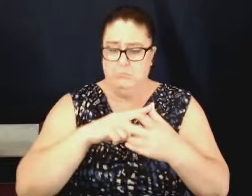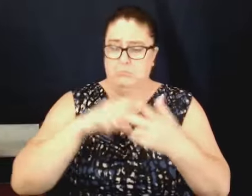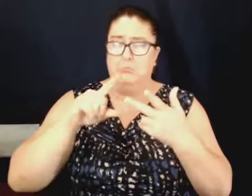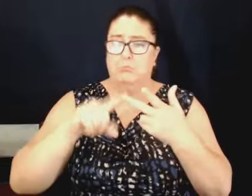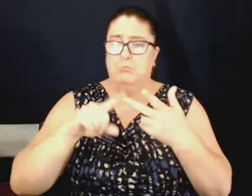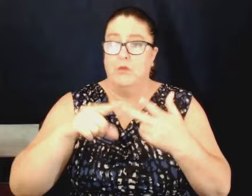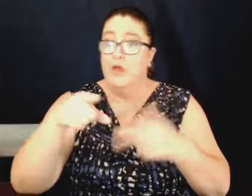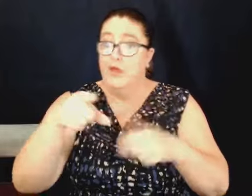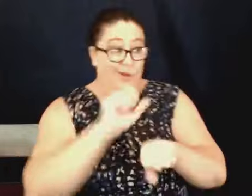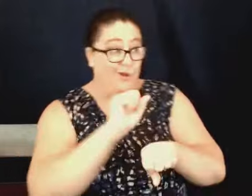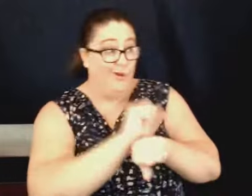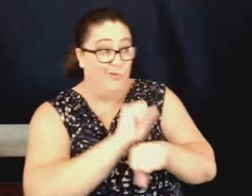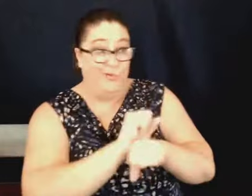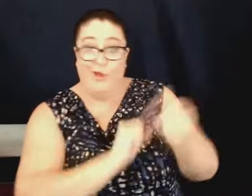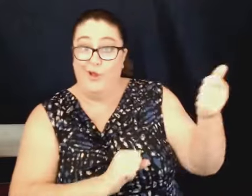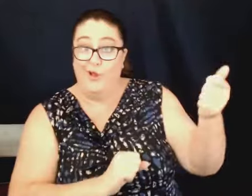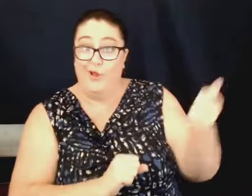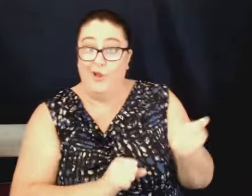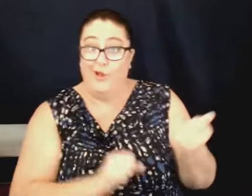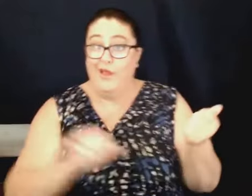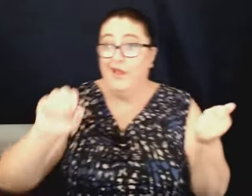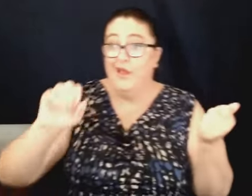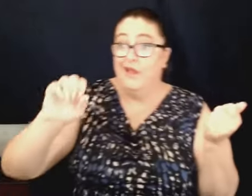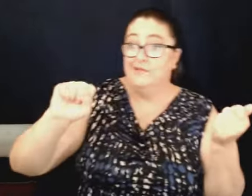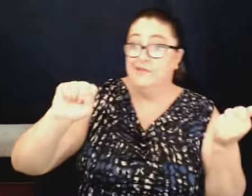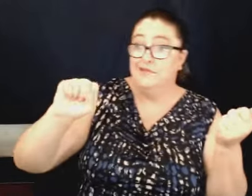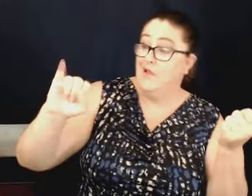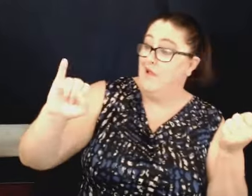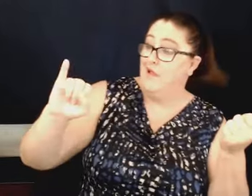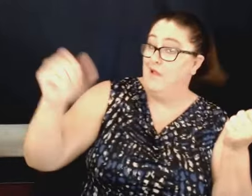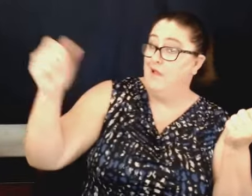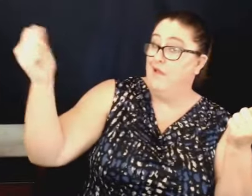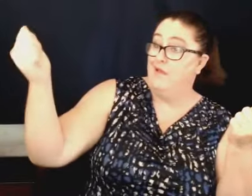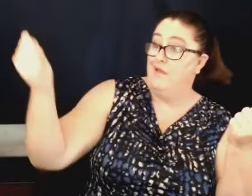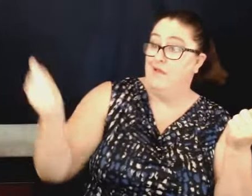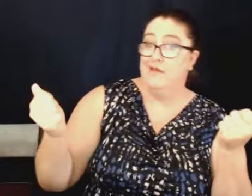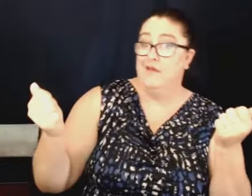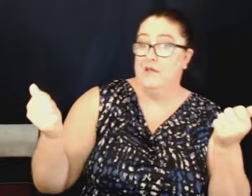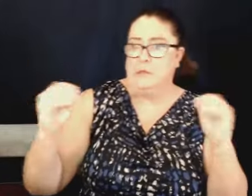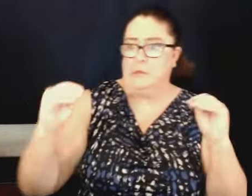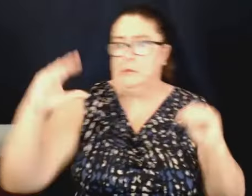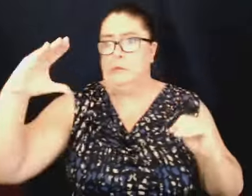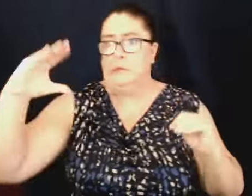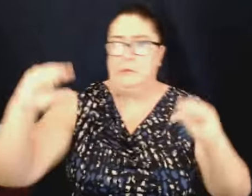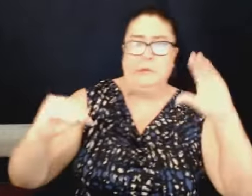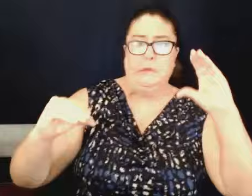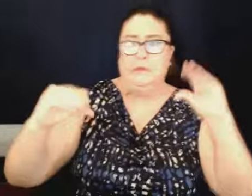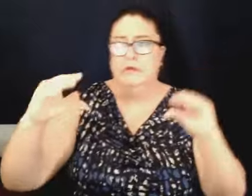Have you worked while collecting SSI benefits, trying to balance the two incomes?